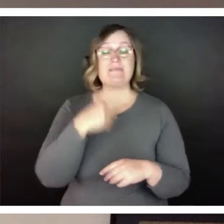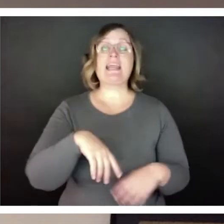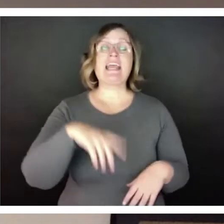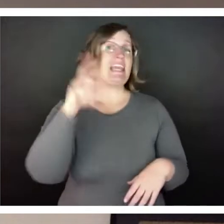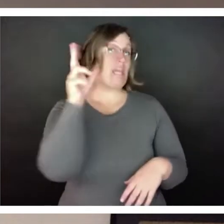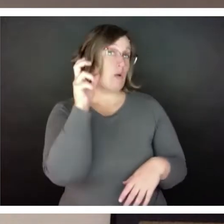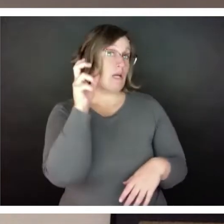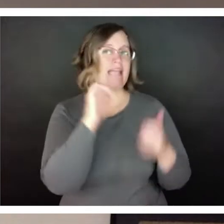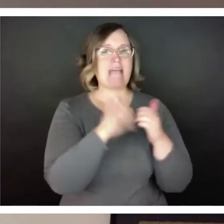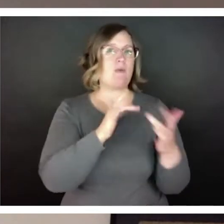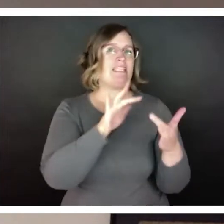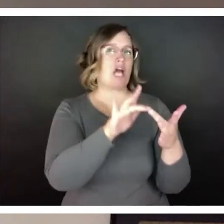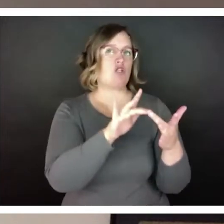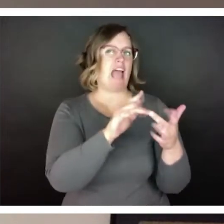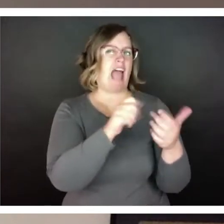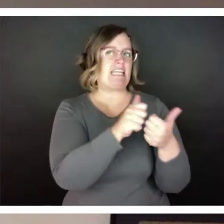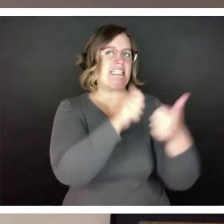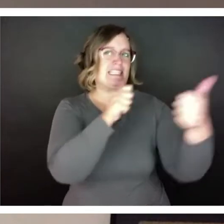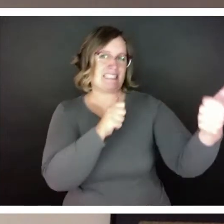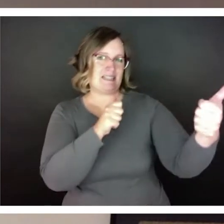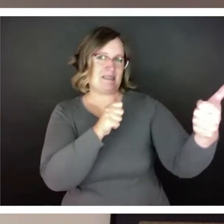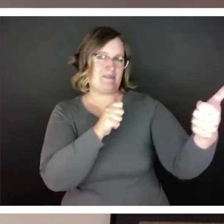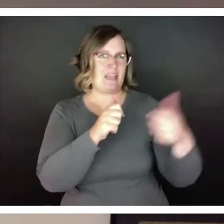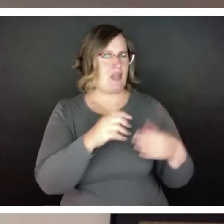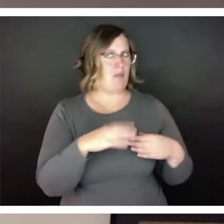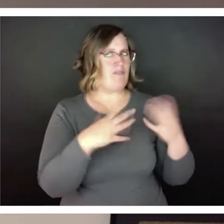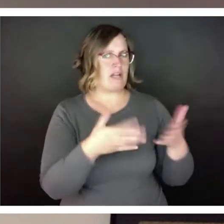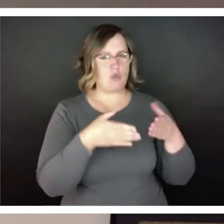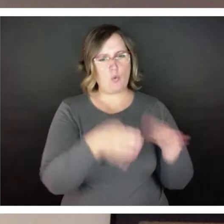It provides us a way for us to understand,